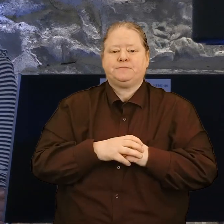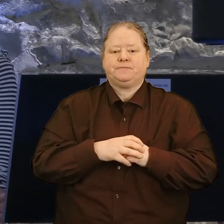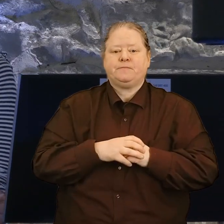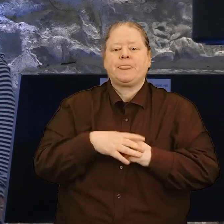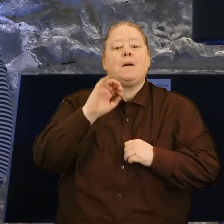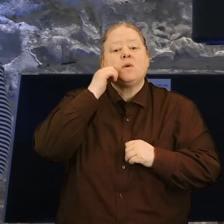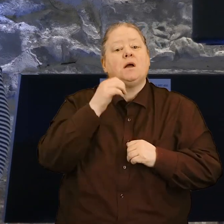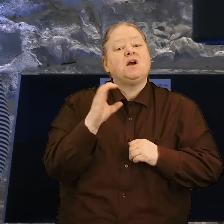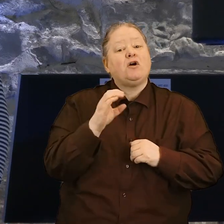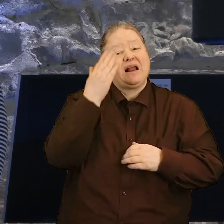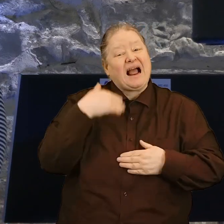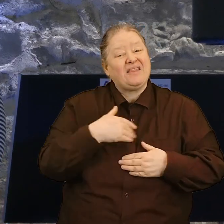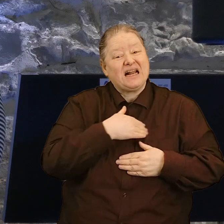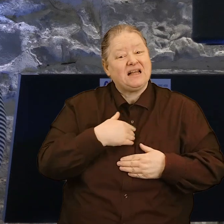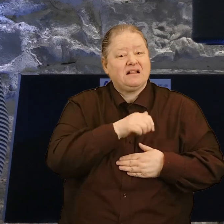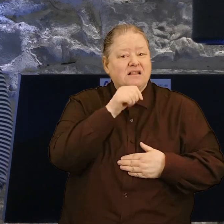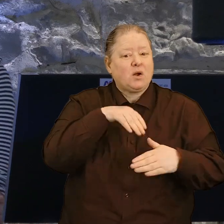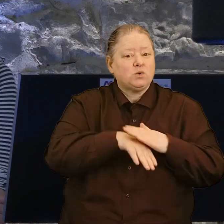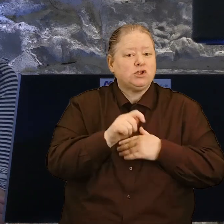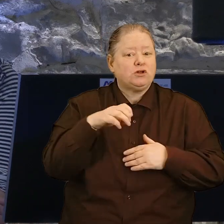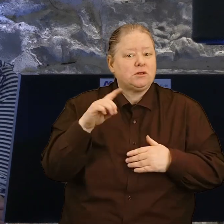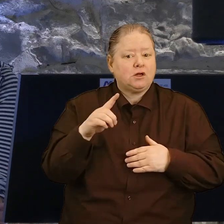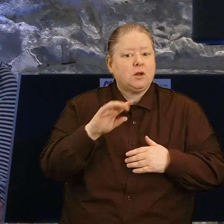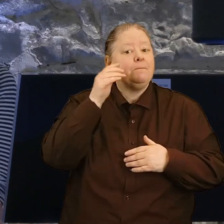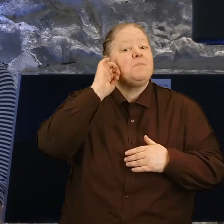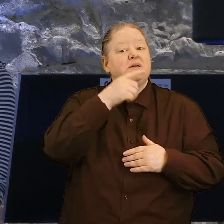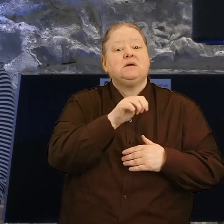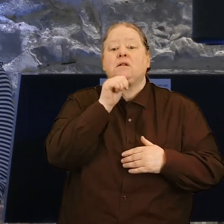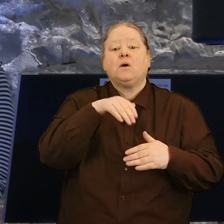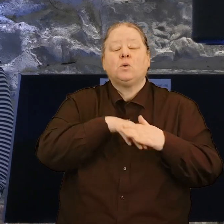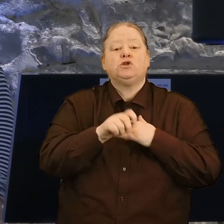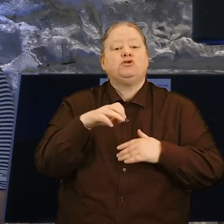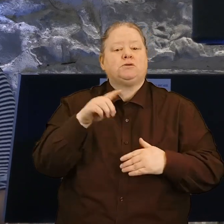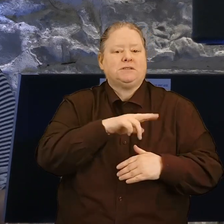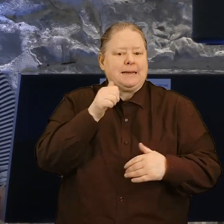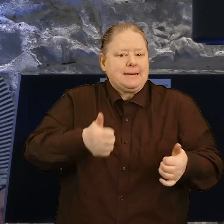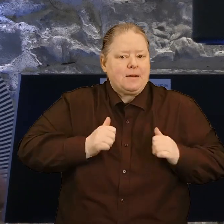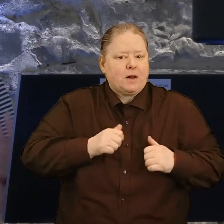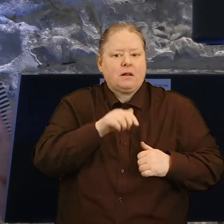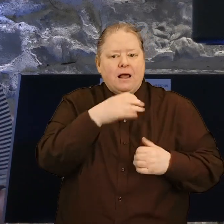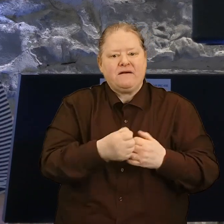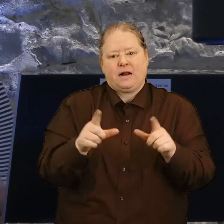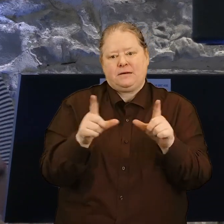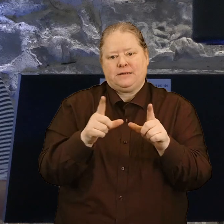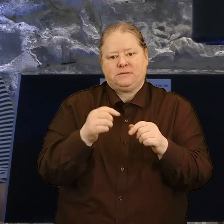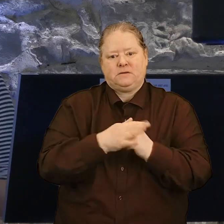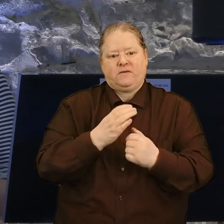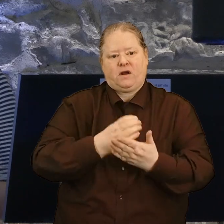Because Corrigan was Catholic, he hadn't gone to Trinity College and because he hadn't gone to Trinity College he wasn't able to, he didn't have a licentiate of the College of Physicians, so he couldn't become a fellow.